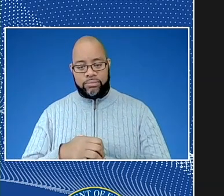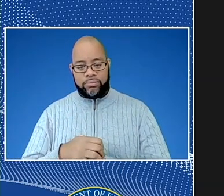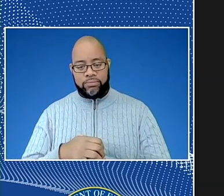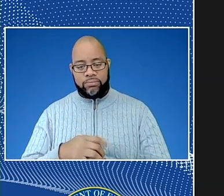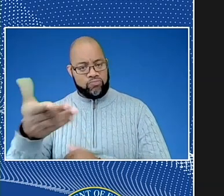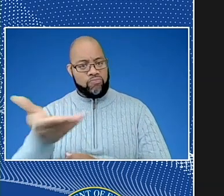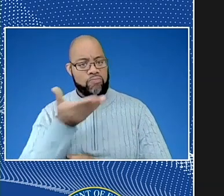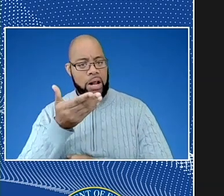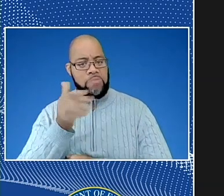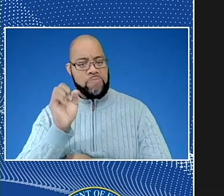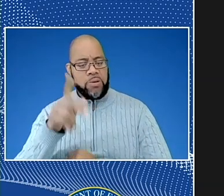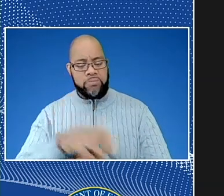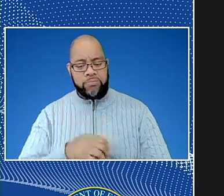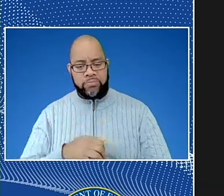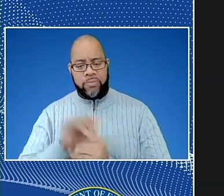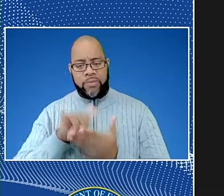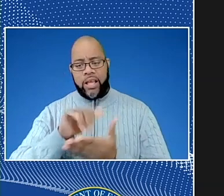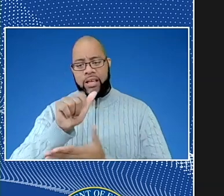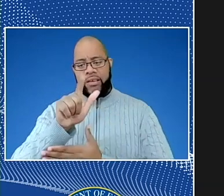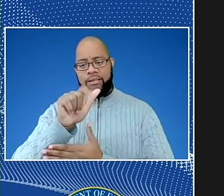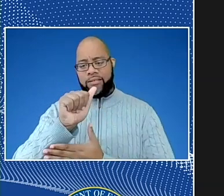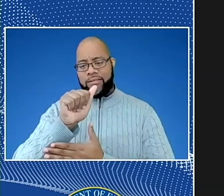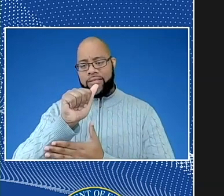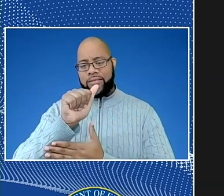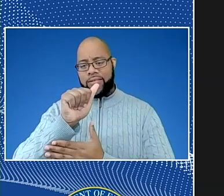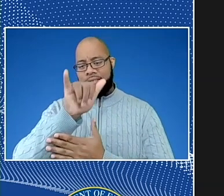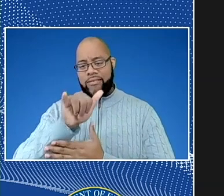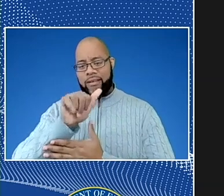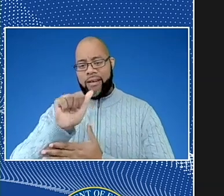So that was Yael Shavit for state attorneys general. Anyone else?